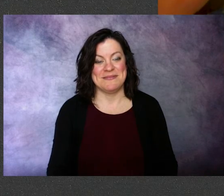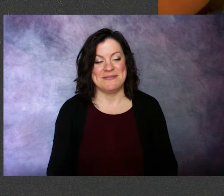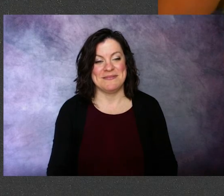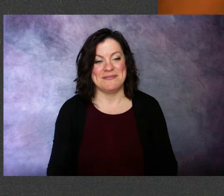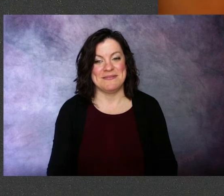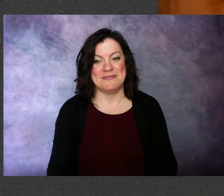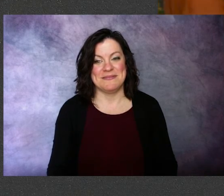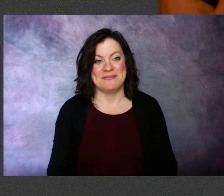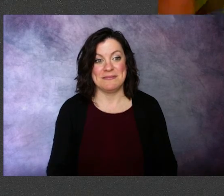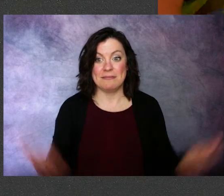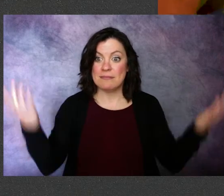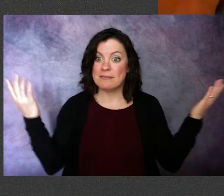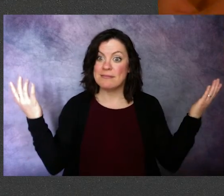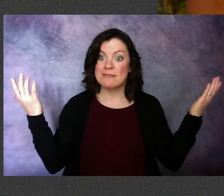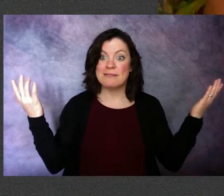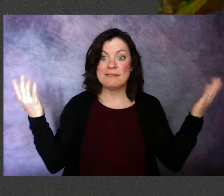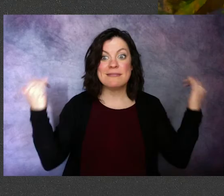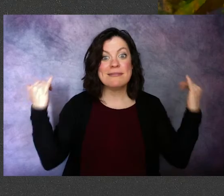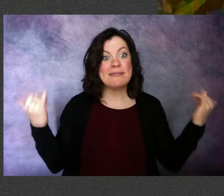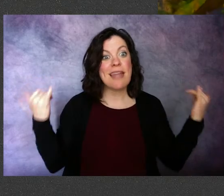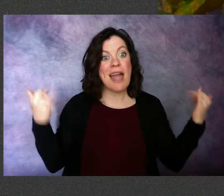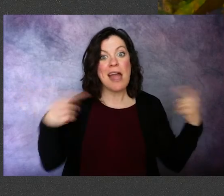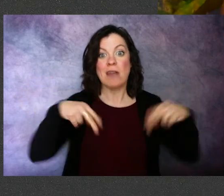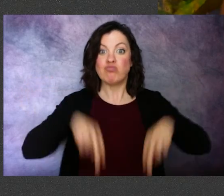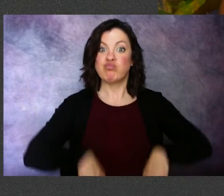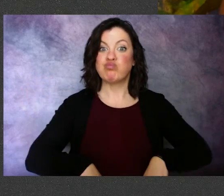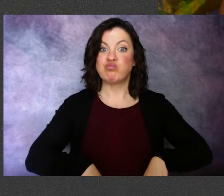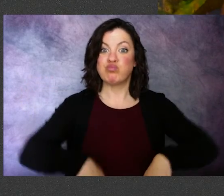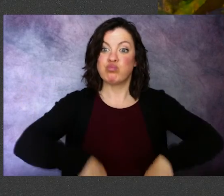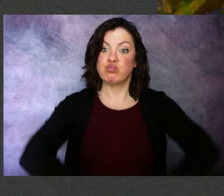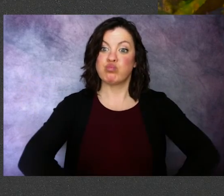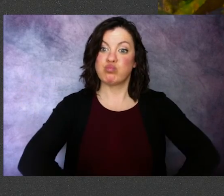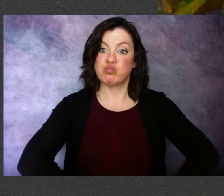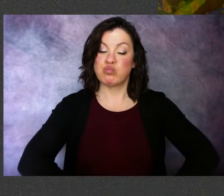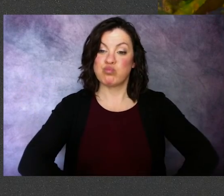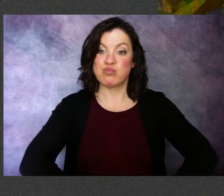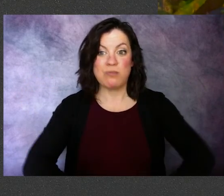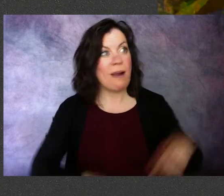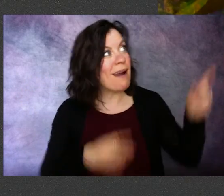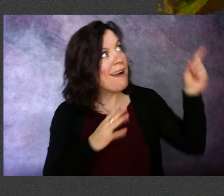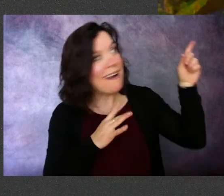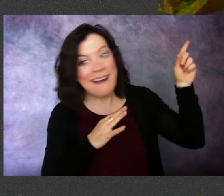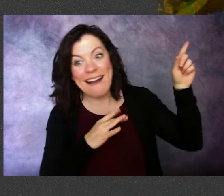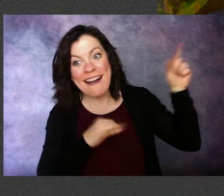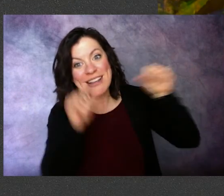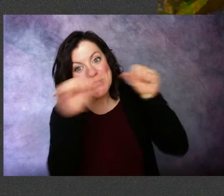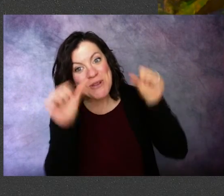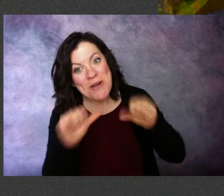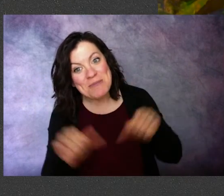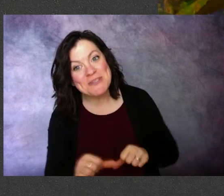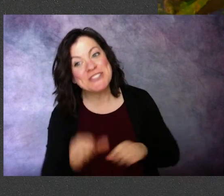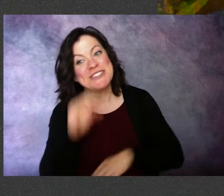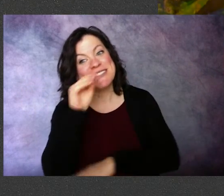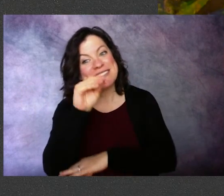Oh boy, now our dinosaur can stand. And it's a wonderful sculpture. We see the side,